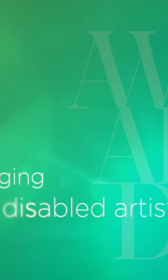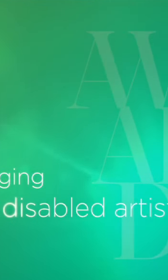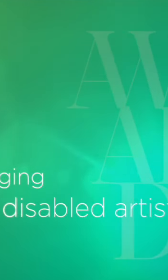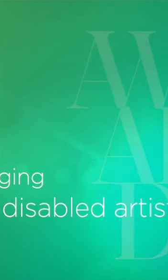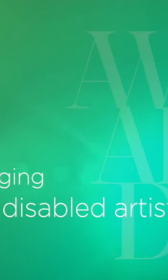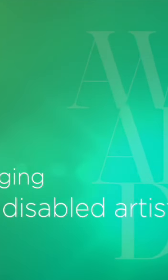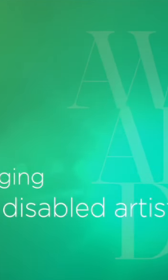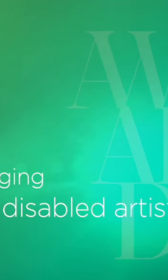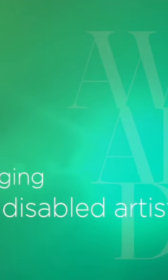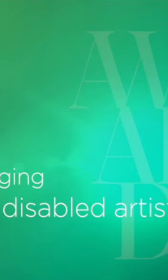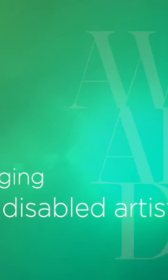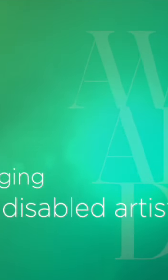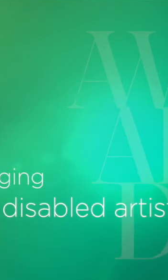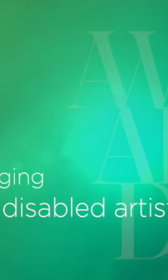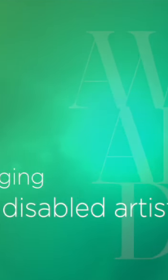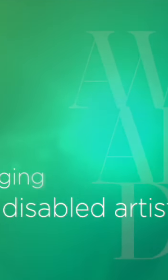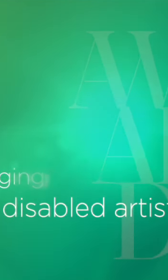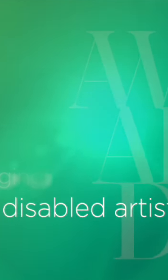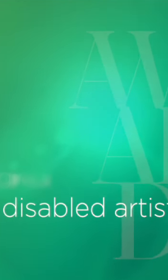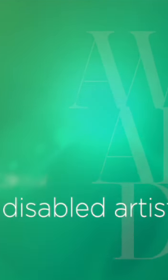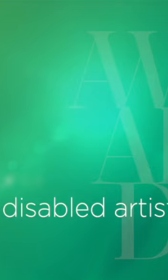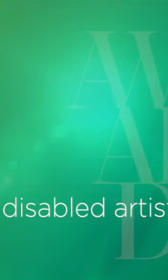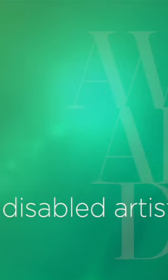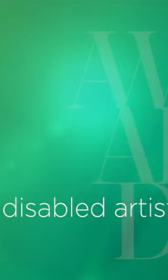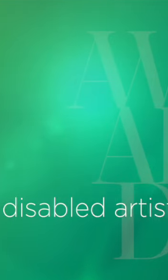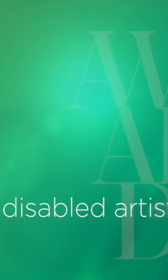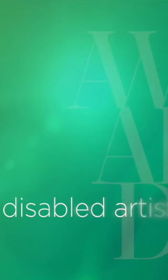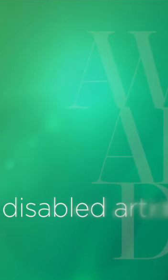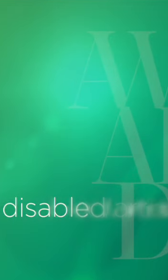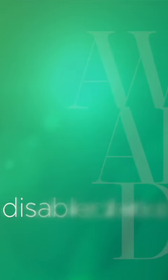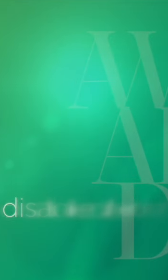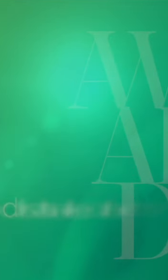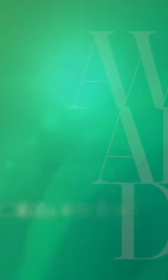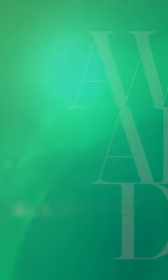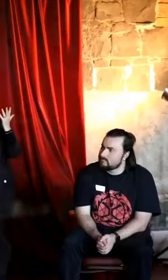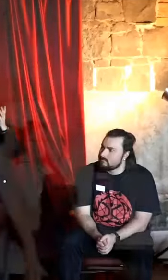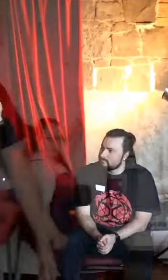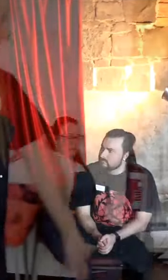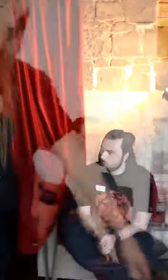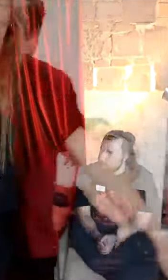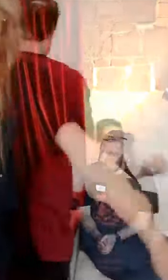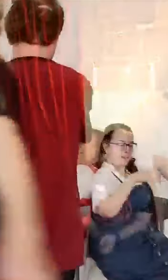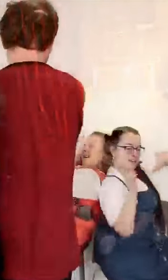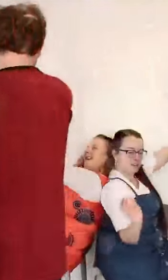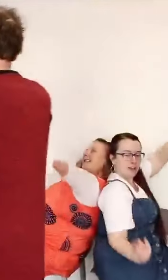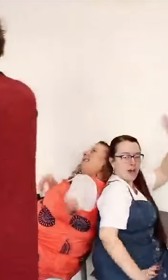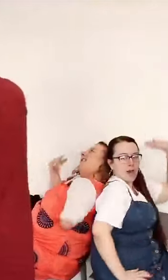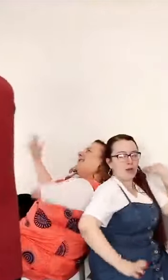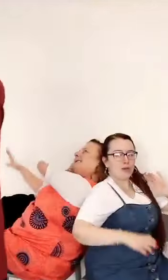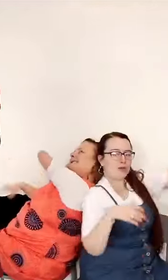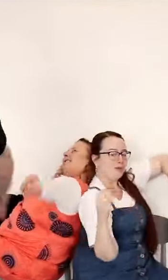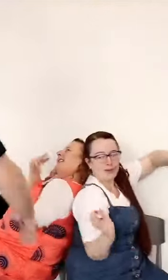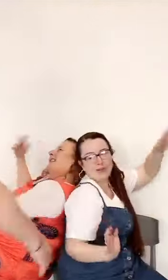intersectional disabled artists to develop skills across artistic domains from performance to production.